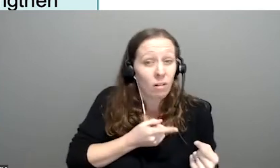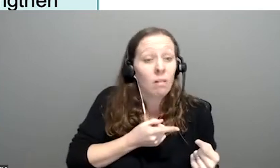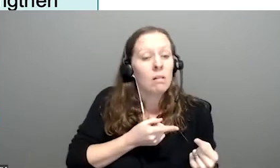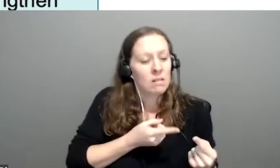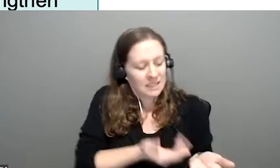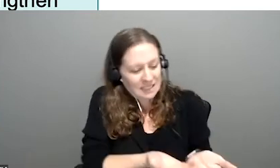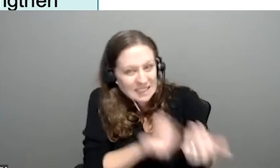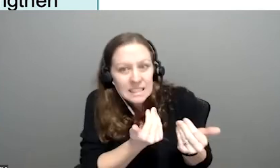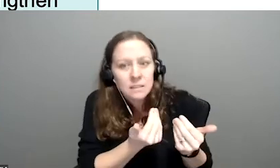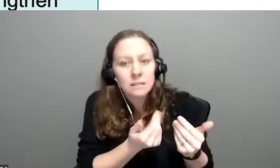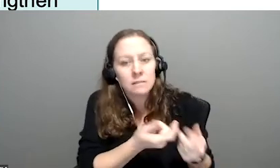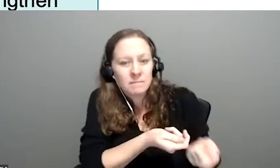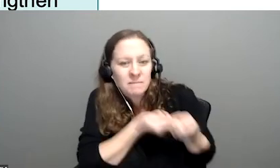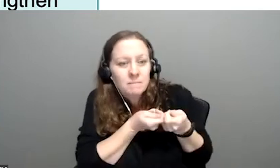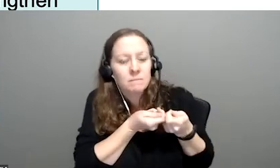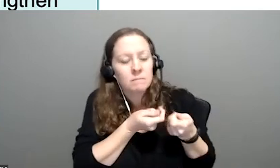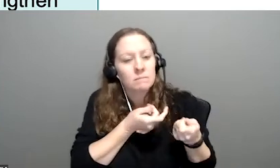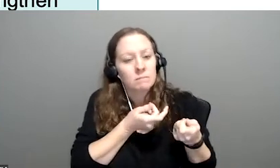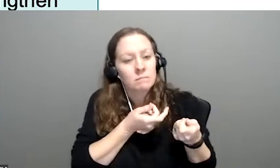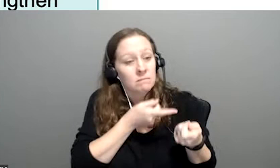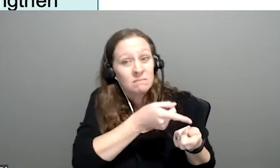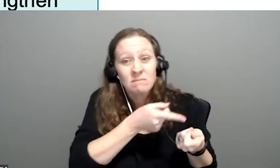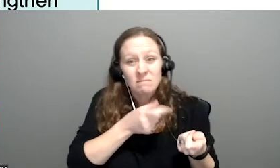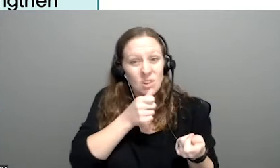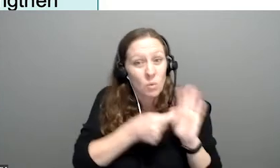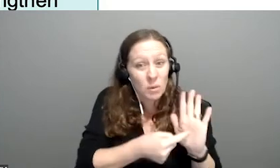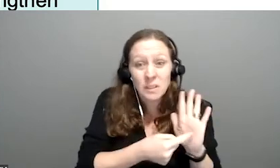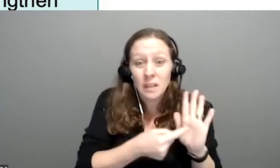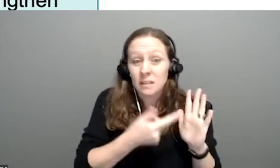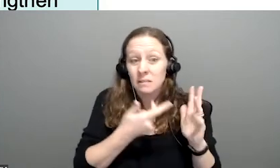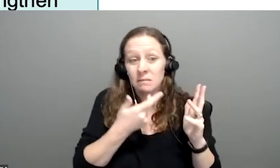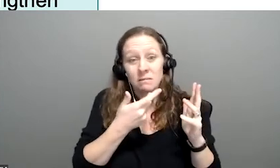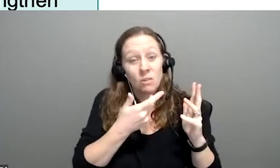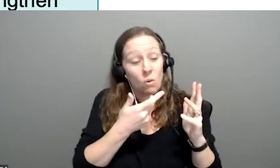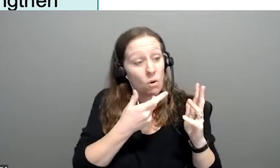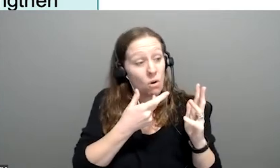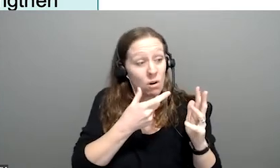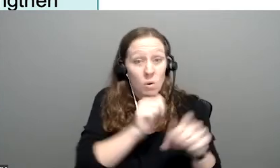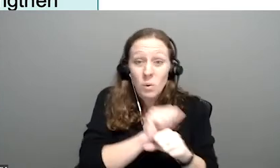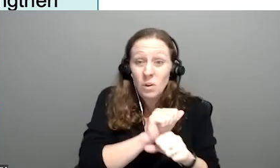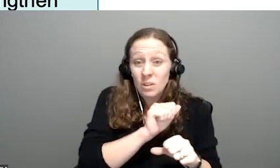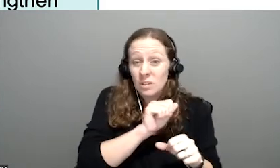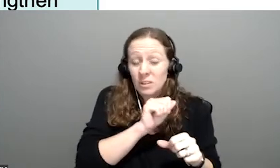economy, this is a critical lever for achieving inclusive economic growth. It will bring in